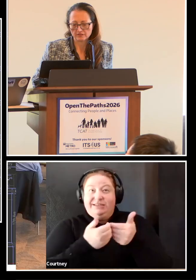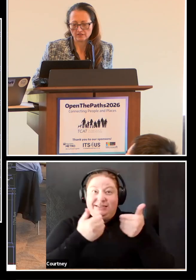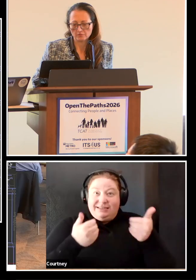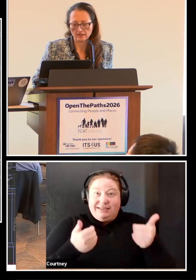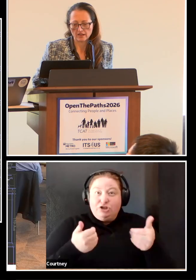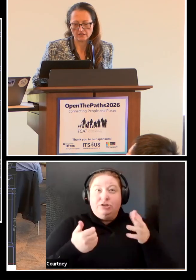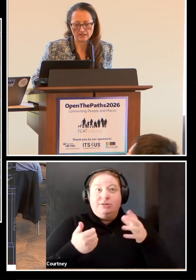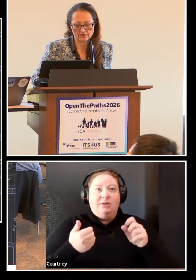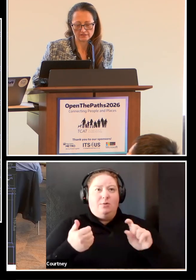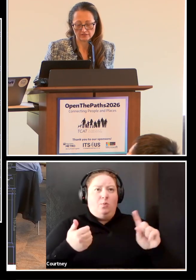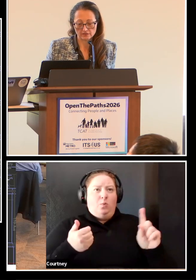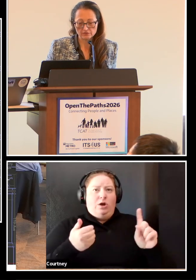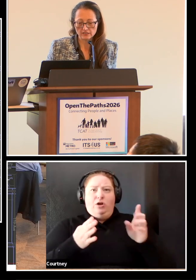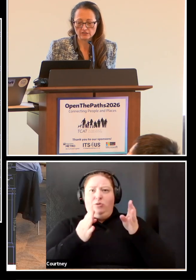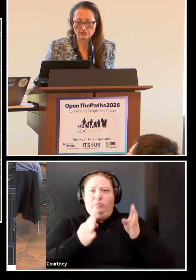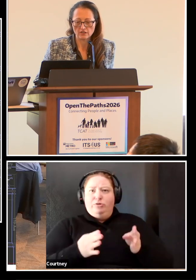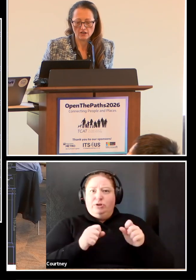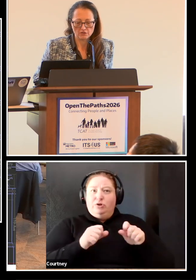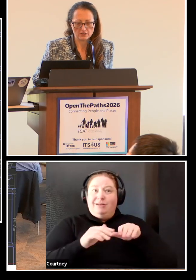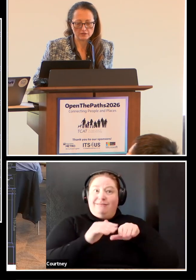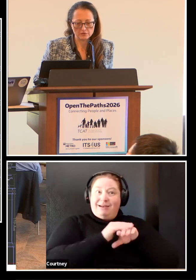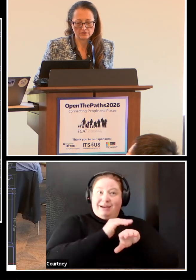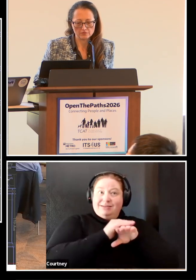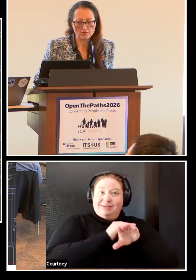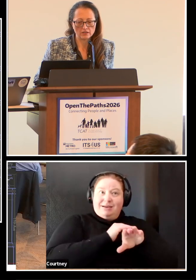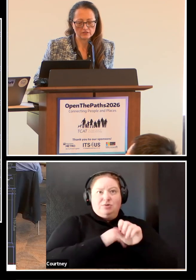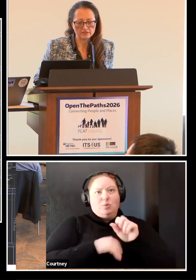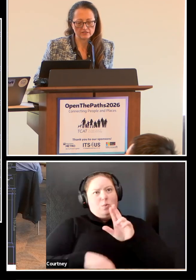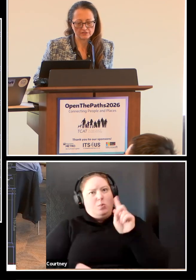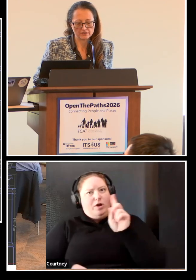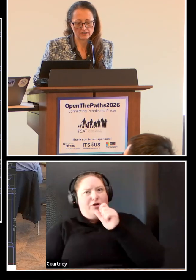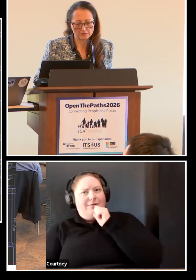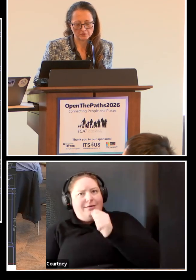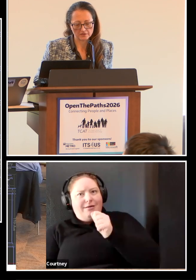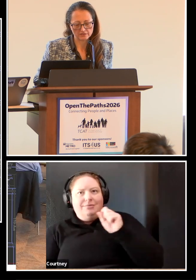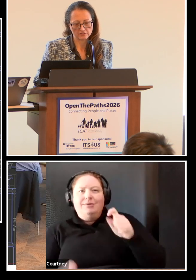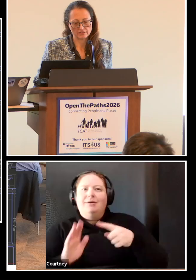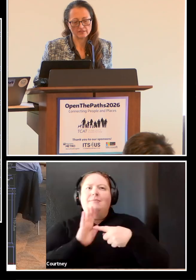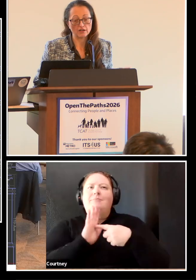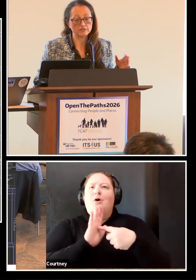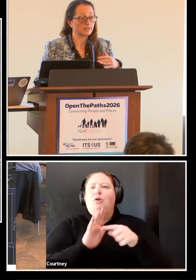person might have access and reach, we're able to model these different types of pedestrians. Now,